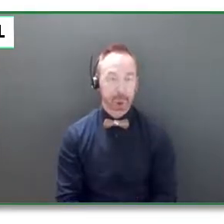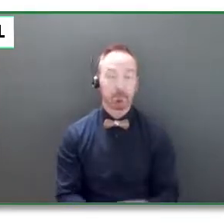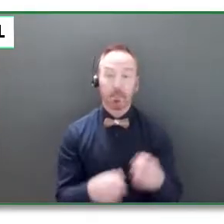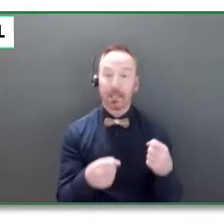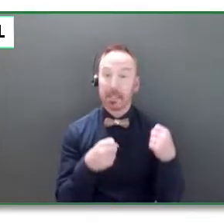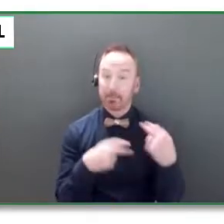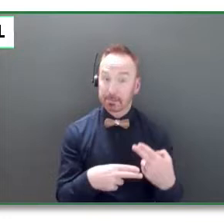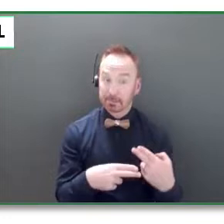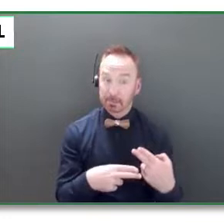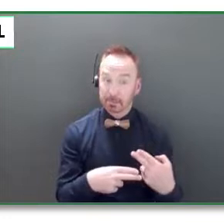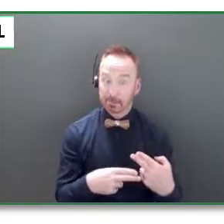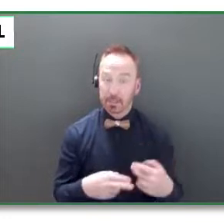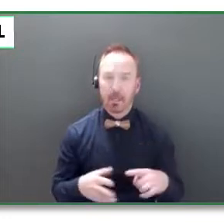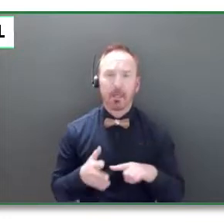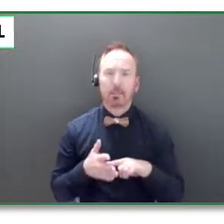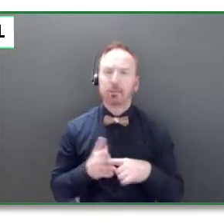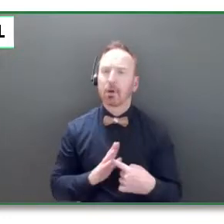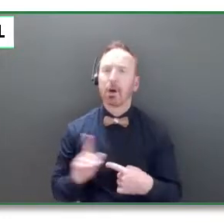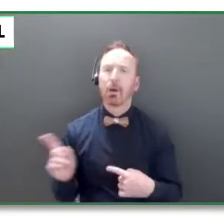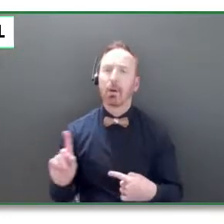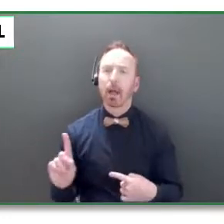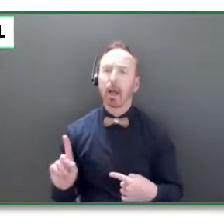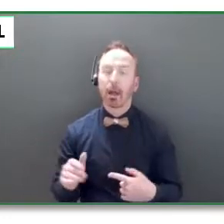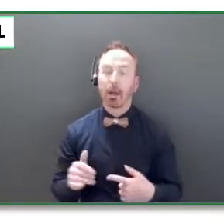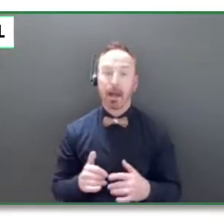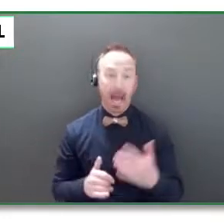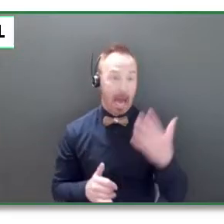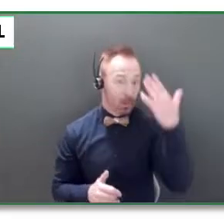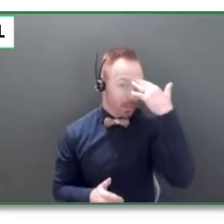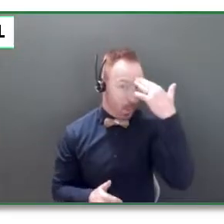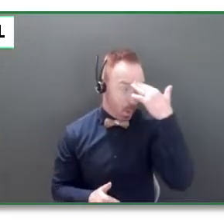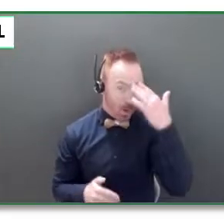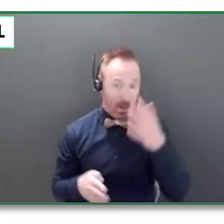How do I know whether to make a trail or train trail? How do I make a trail or